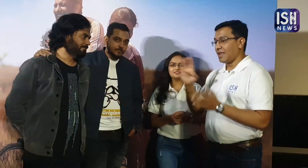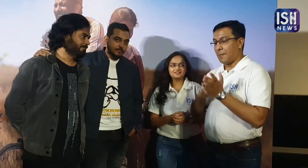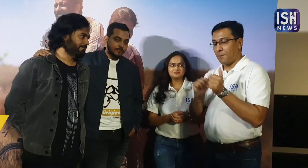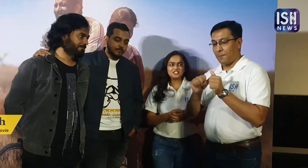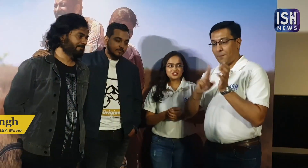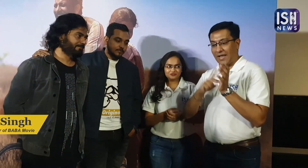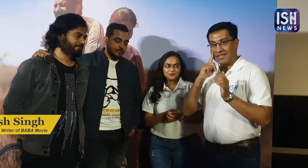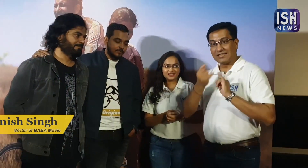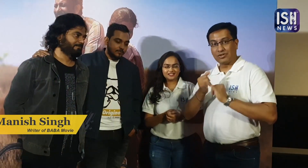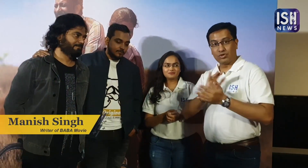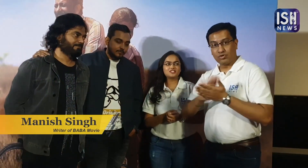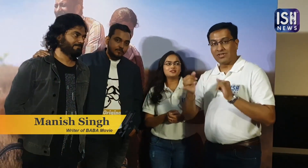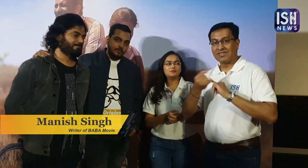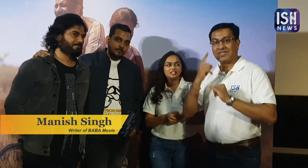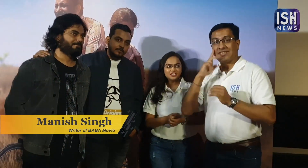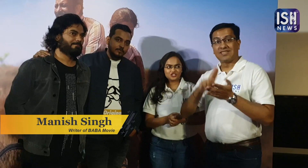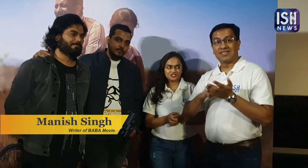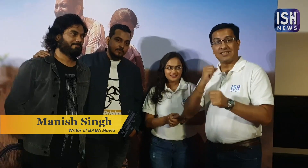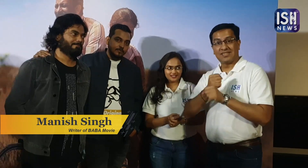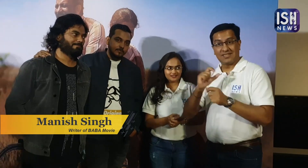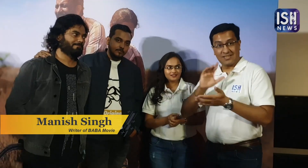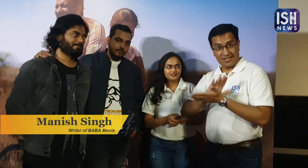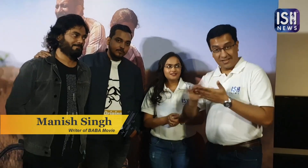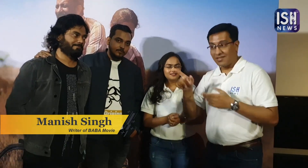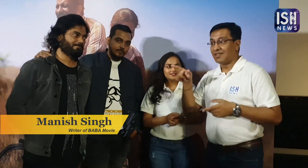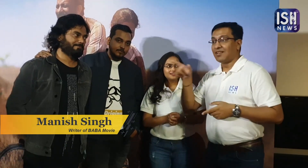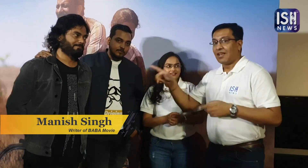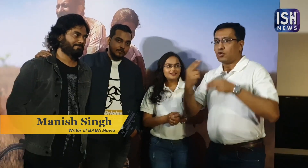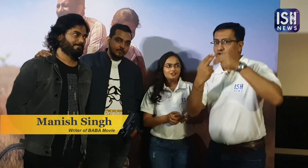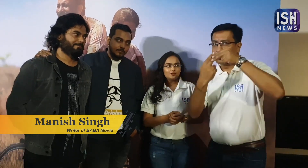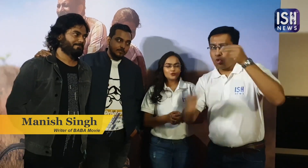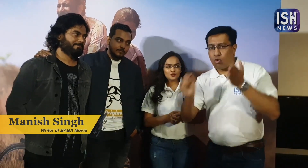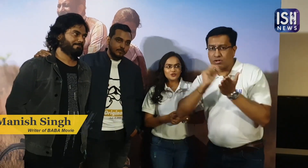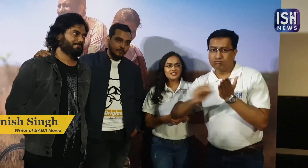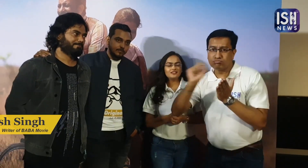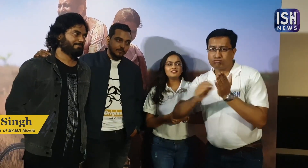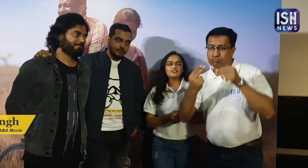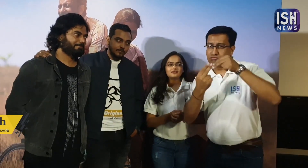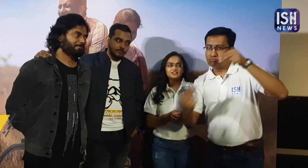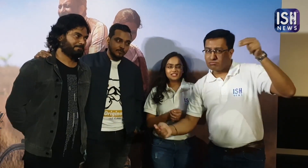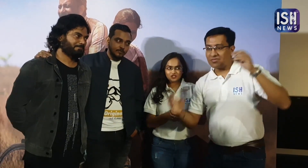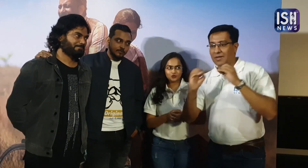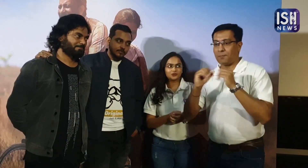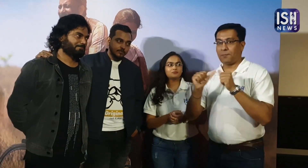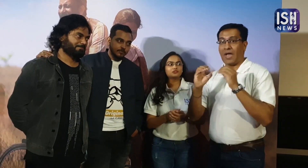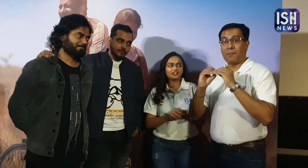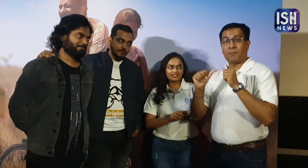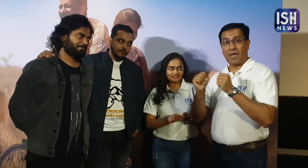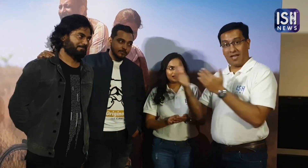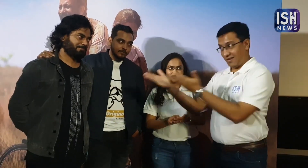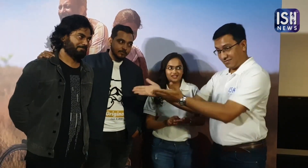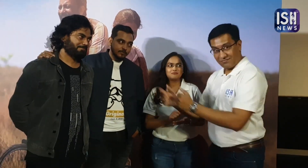We are interviewing Mr Manish Singh who written the story "BABA".